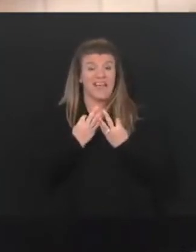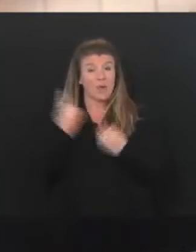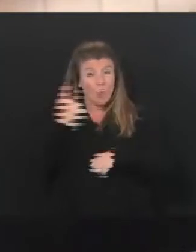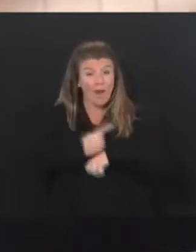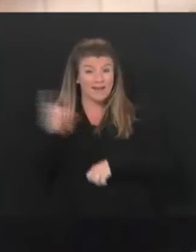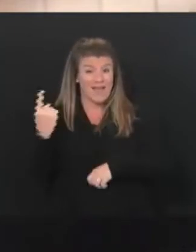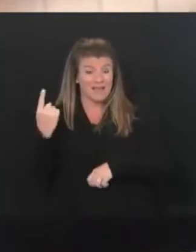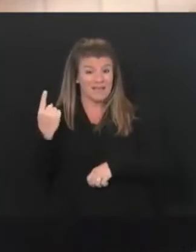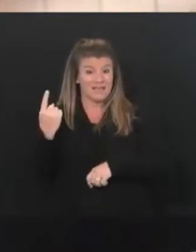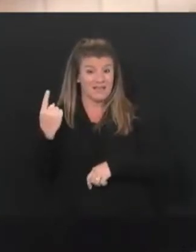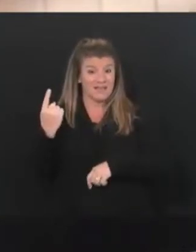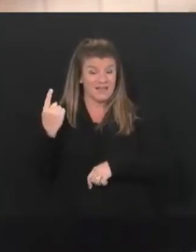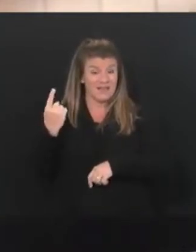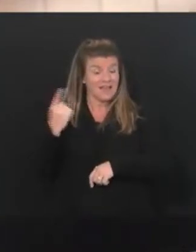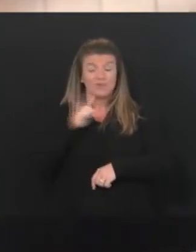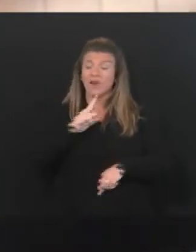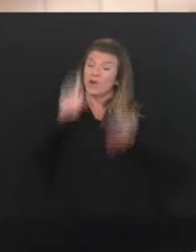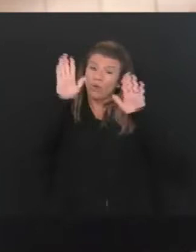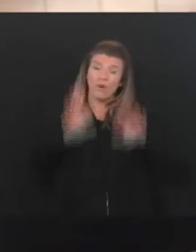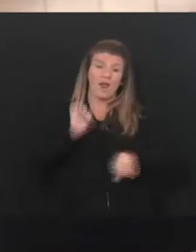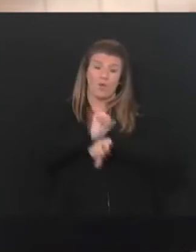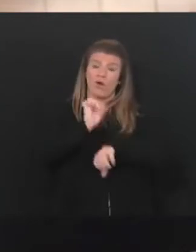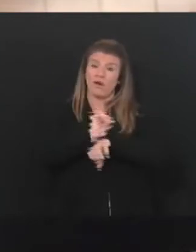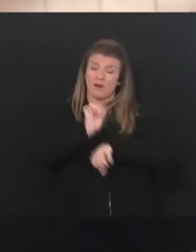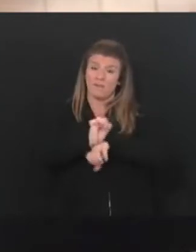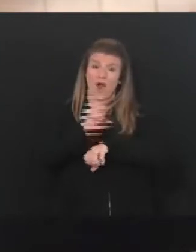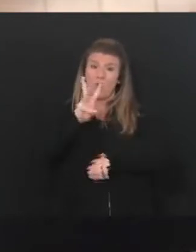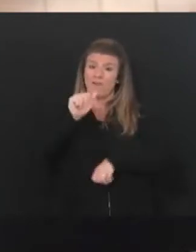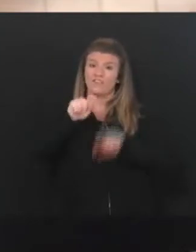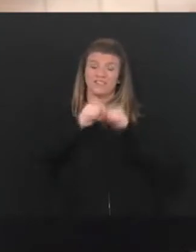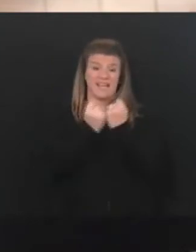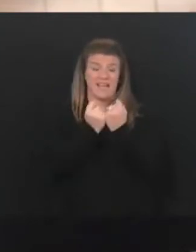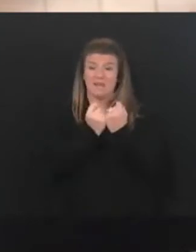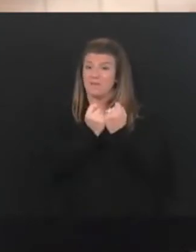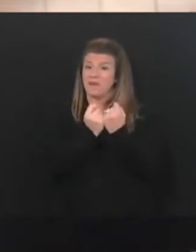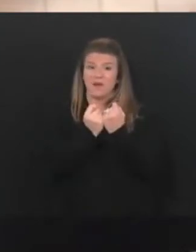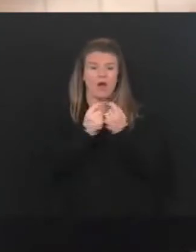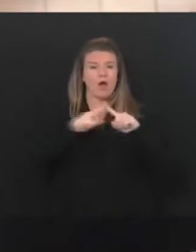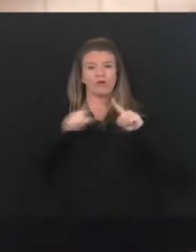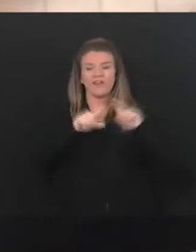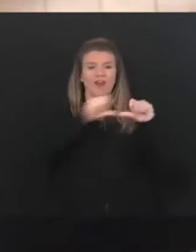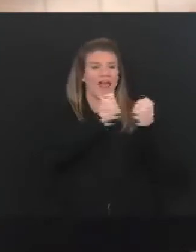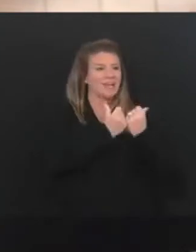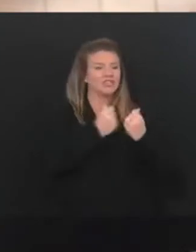316 SUPPLEMENTAL FOOD BAGS, AND 1,813 BOXES AT GASAWAY PACKED FOR FAMILIES IN A 24 HOUR